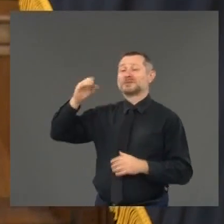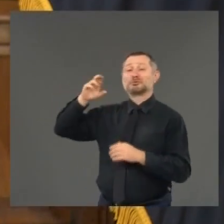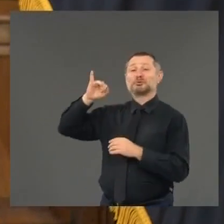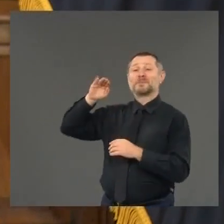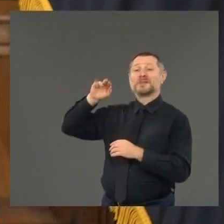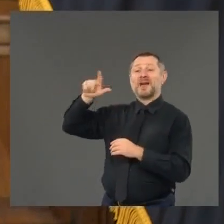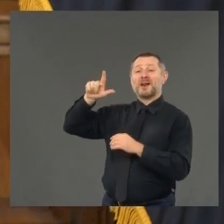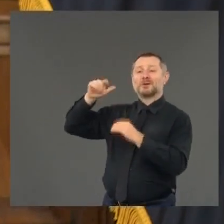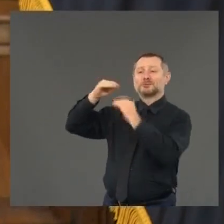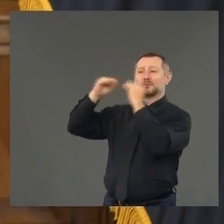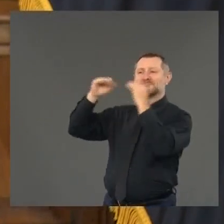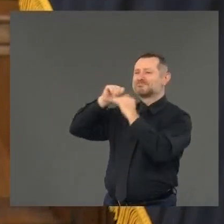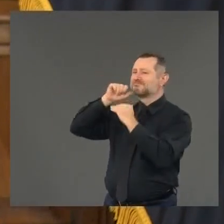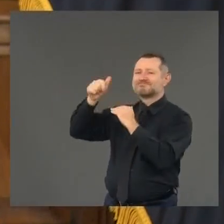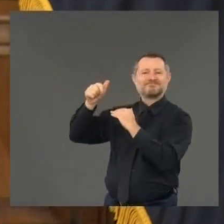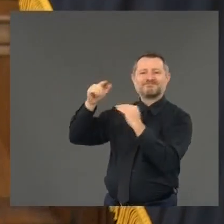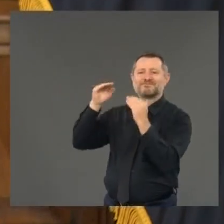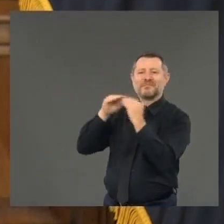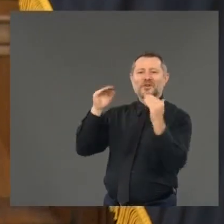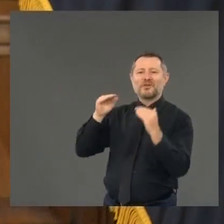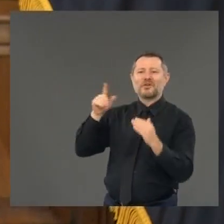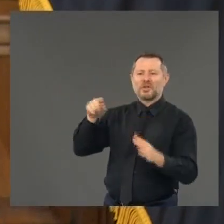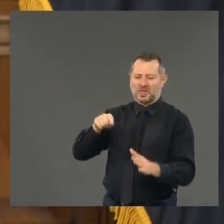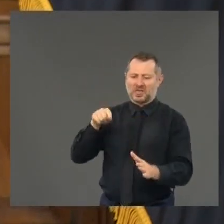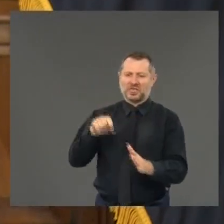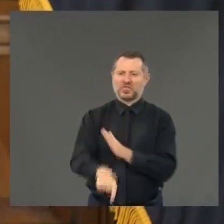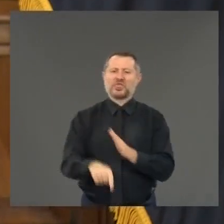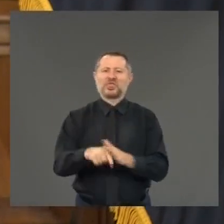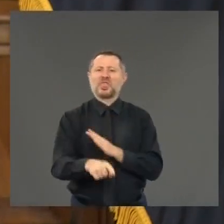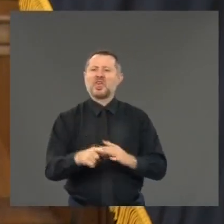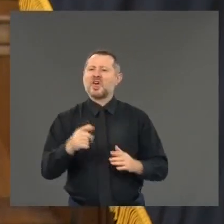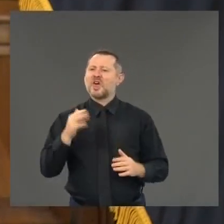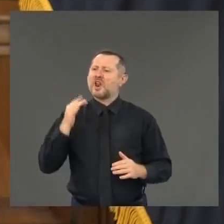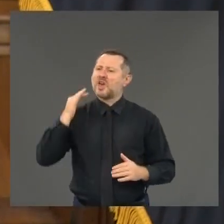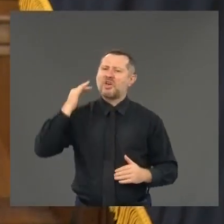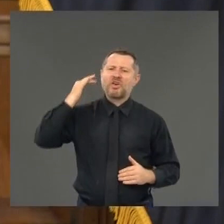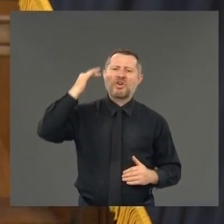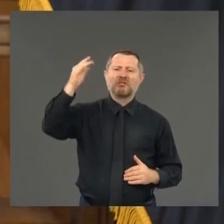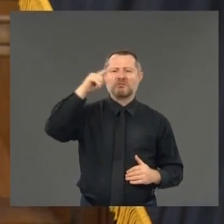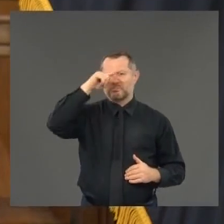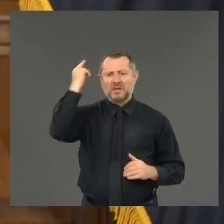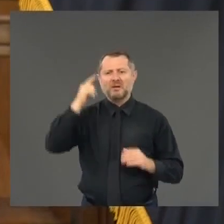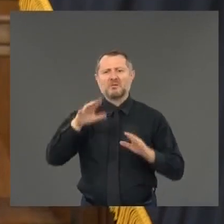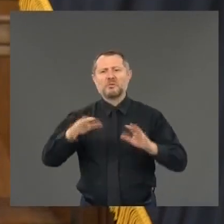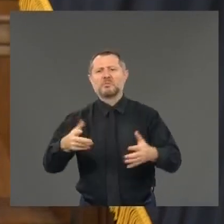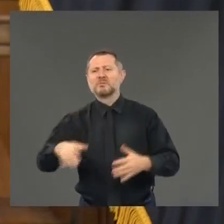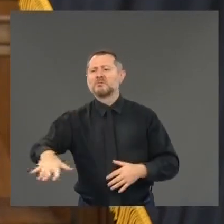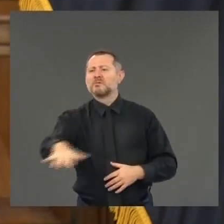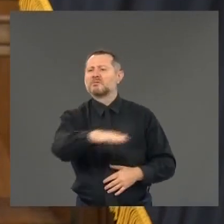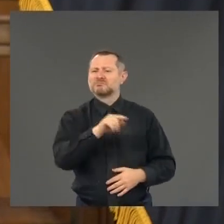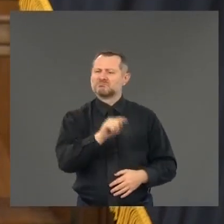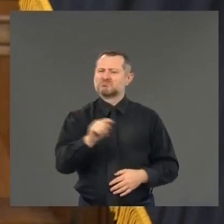ON AND ON. AND WHY DOES THE CRIMINAL JUSTICE SYSTEM UNFAIRLY KILL